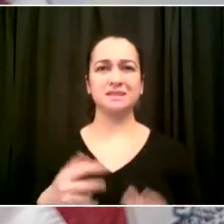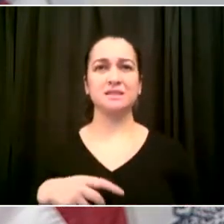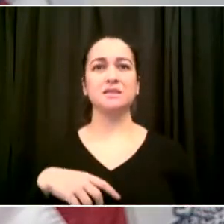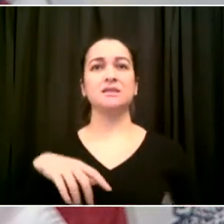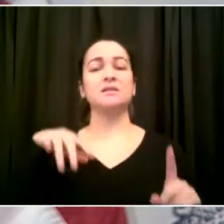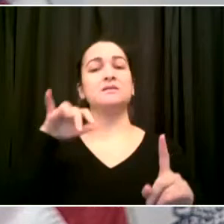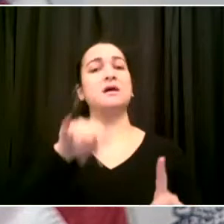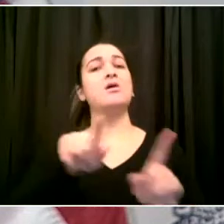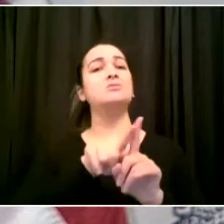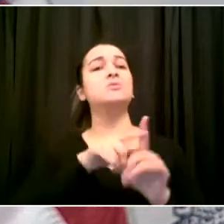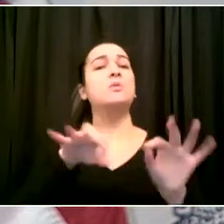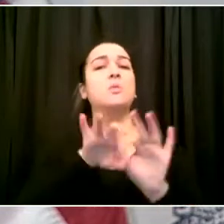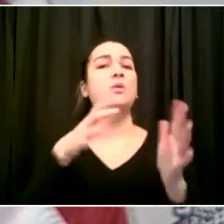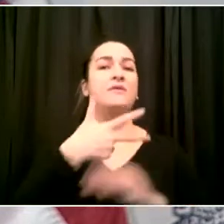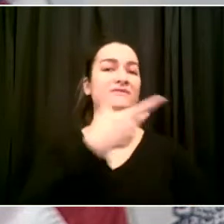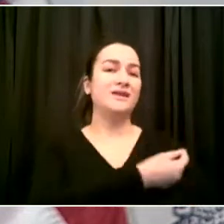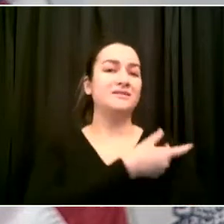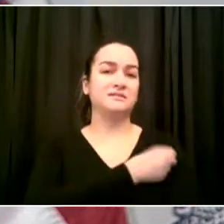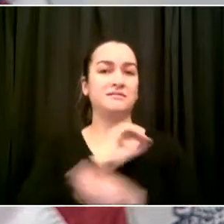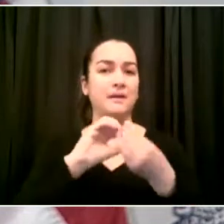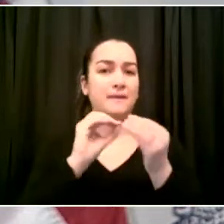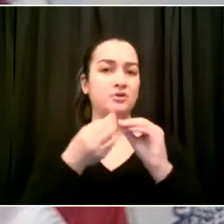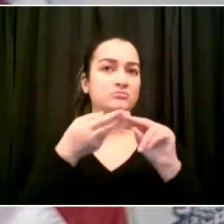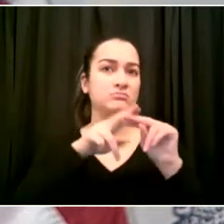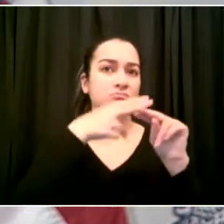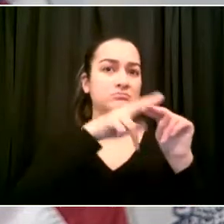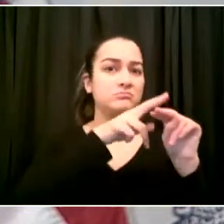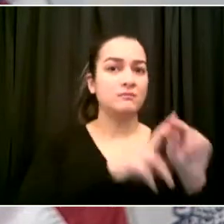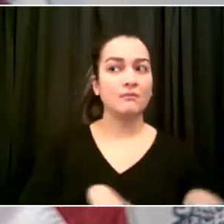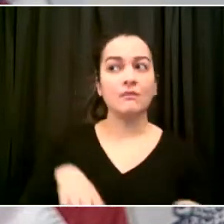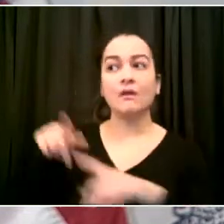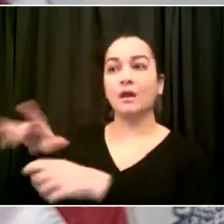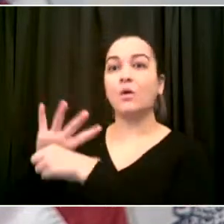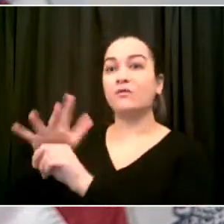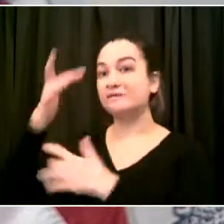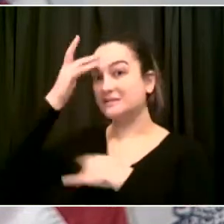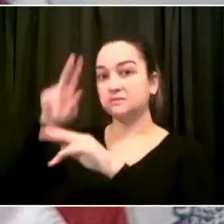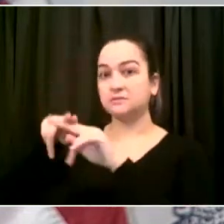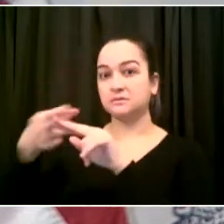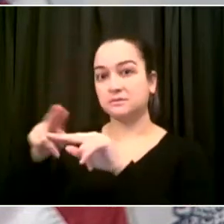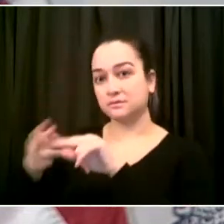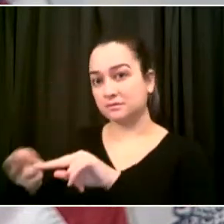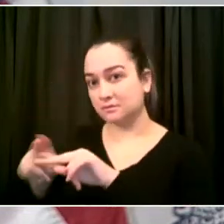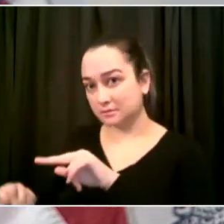FOR THAT TURNING POINT WHICH I HOPE WE WILL SEE SOON AS